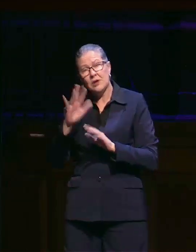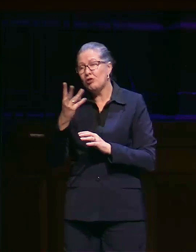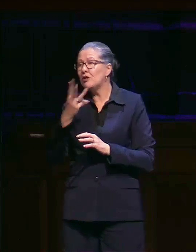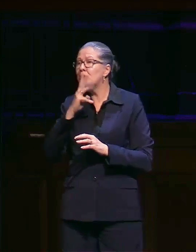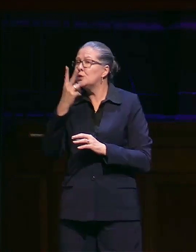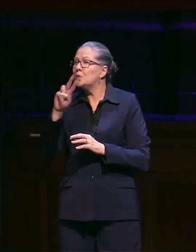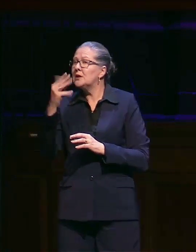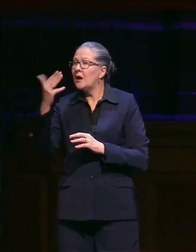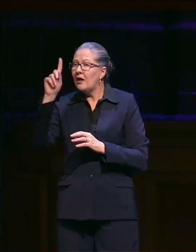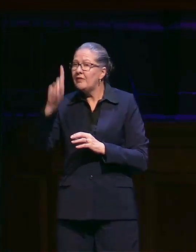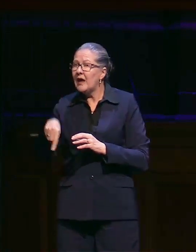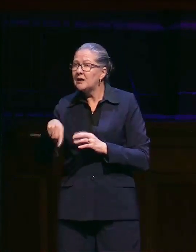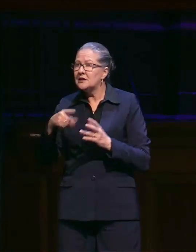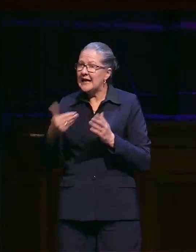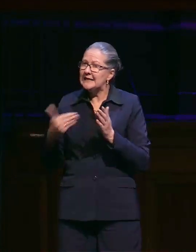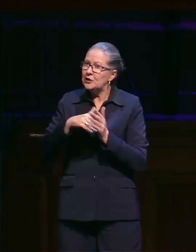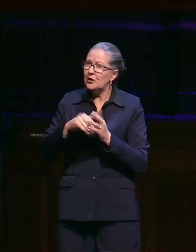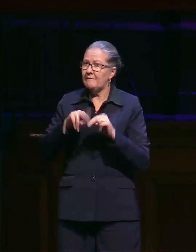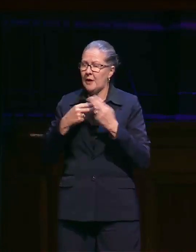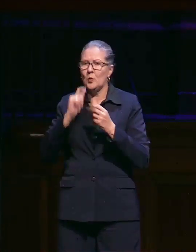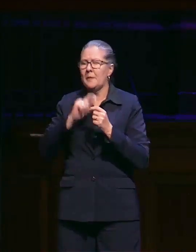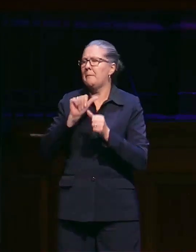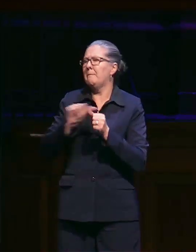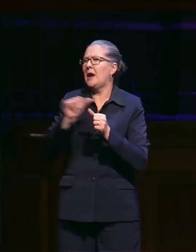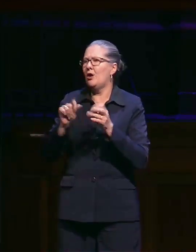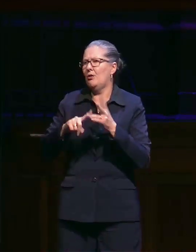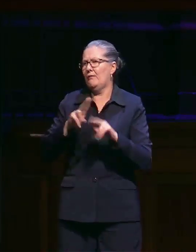thousand individuals and families will be better off as a result now